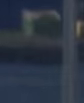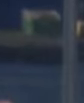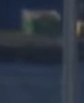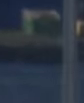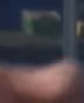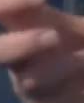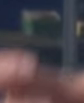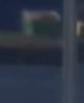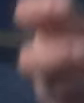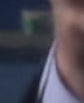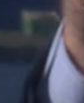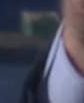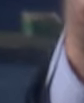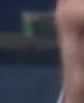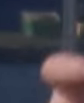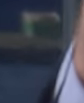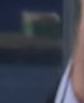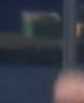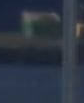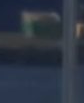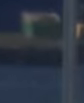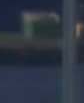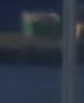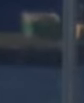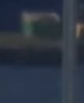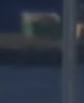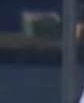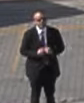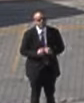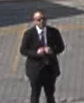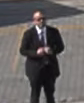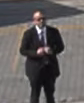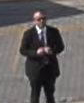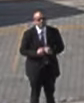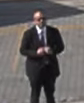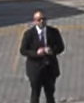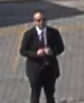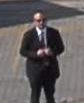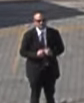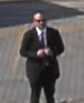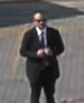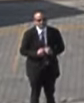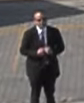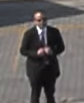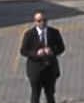And that is what the Port of Baltimore can do as an engine of our economy here,